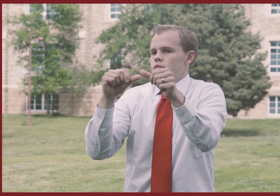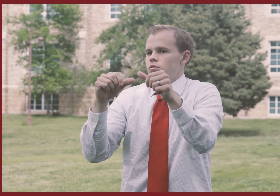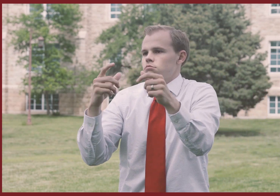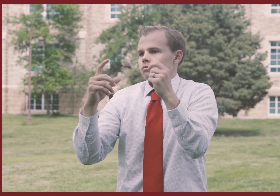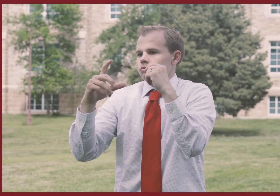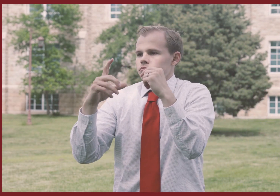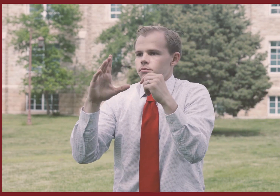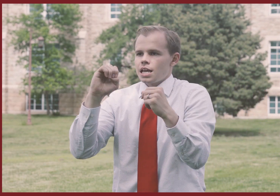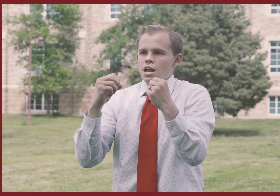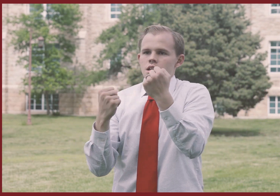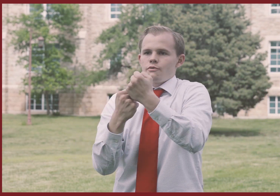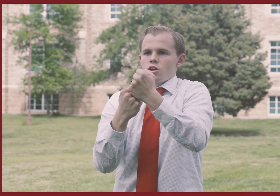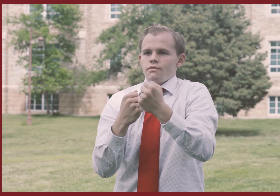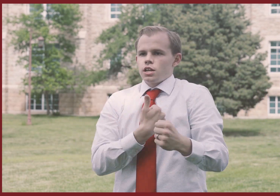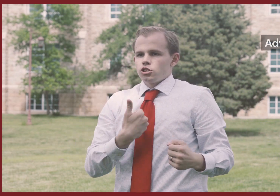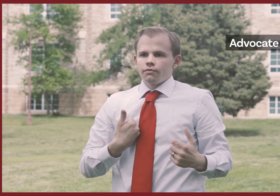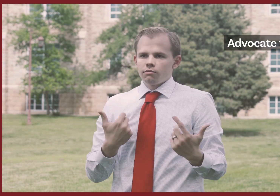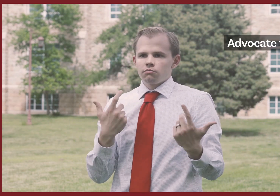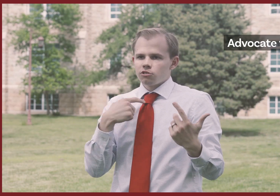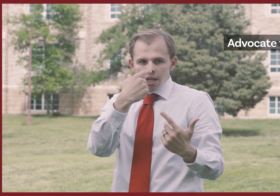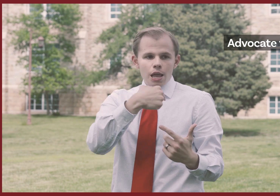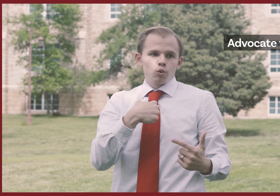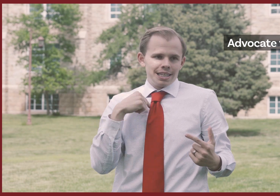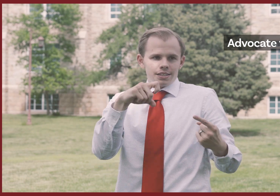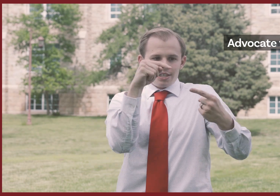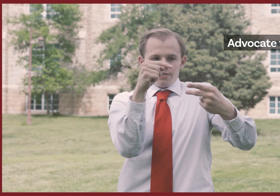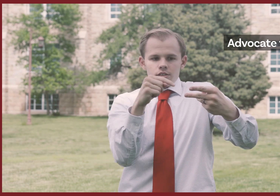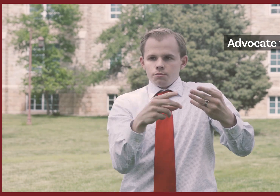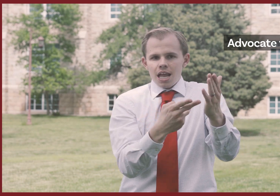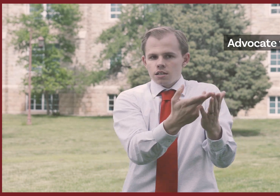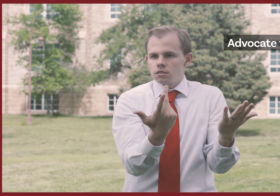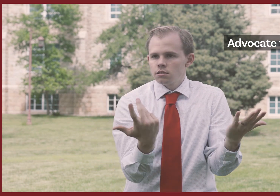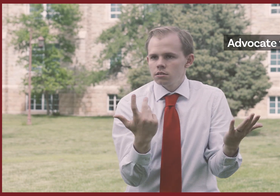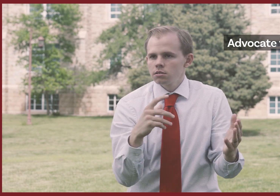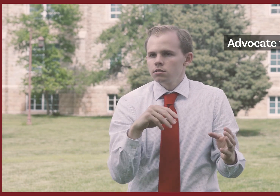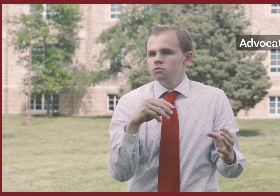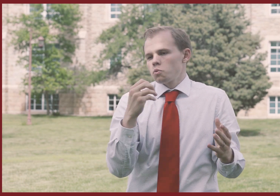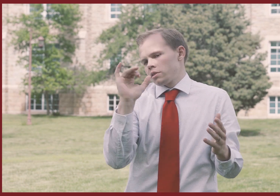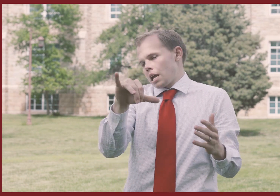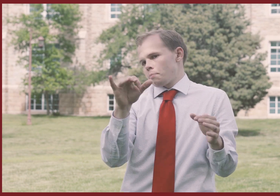to continue being advocates for ourselves. Let them know what we need.